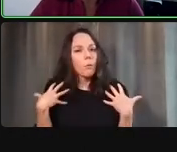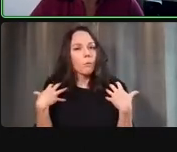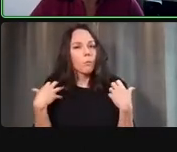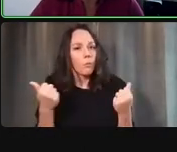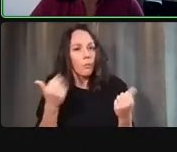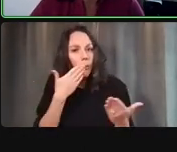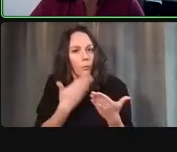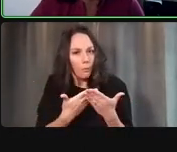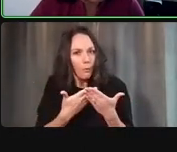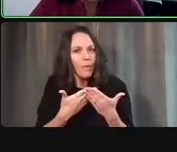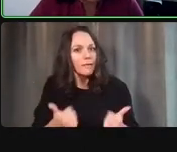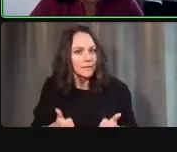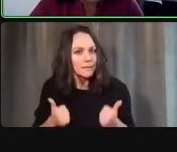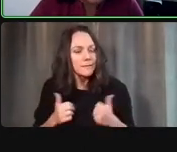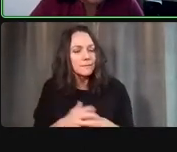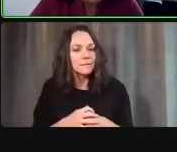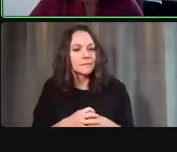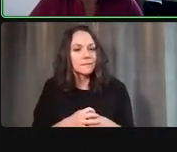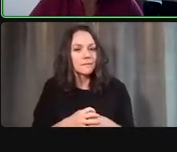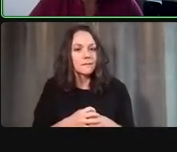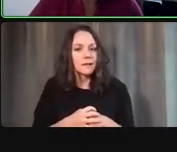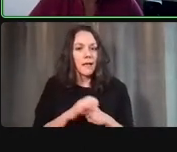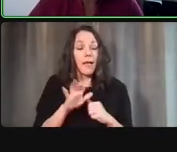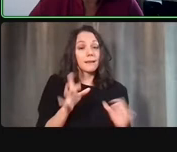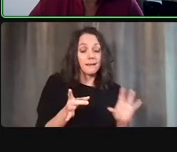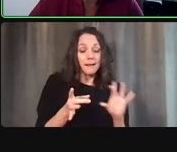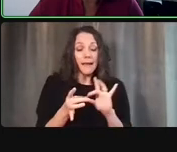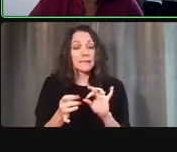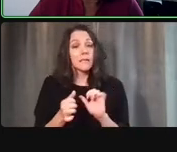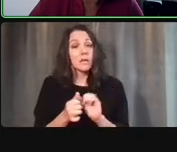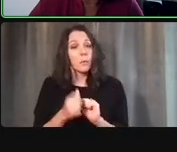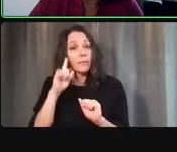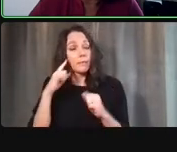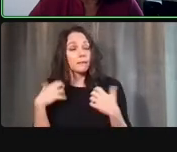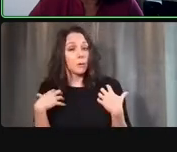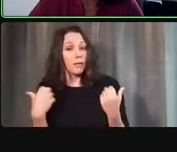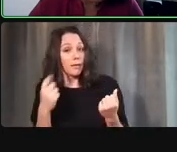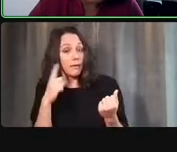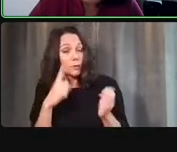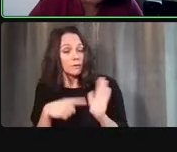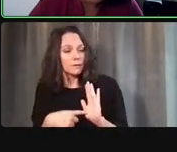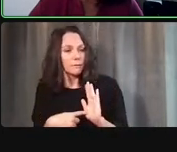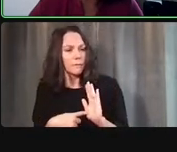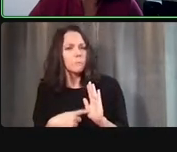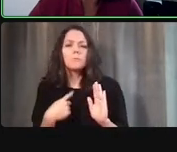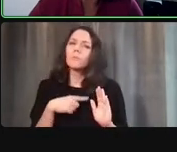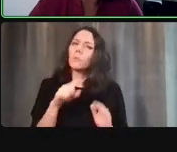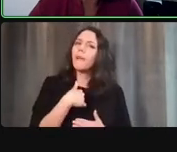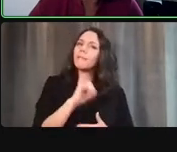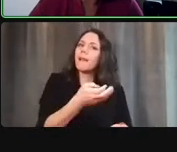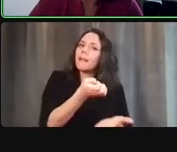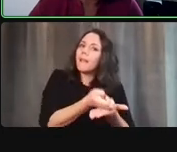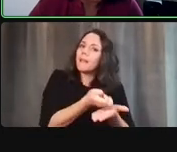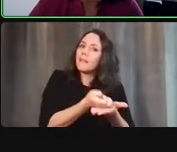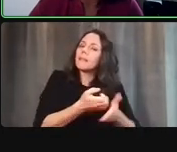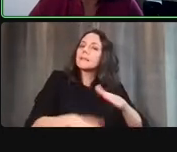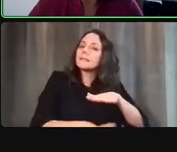to cognitive behavioral health, for example, which is one of the evidence based practice in working through therapy